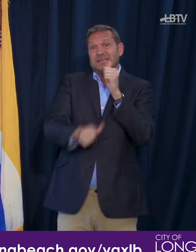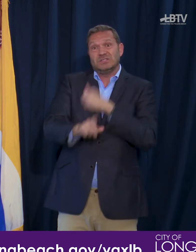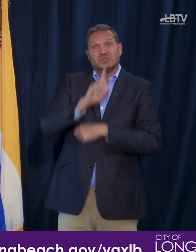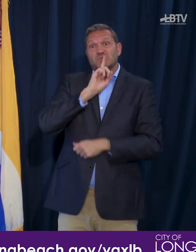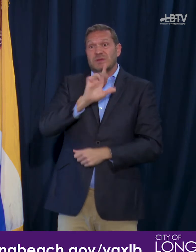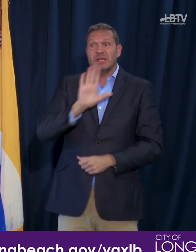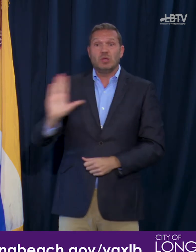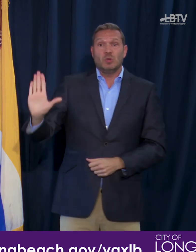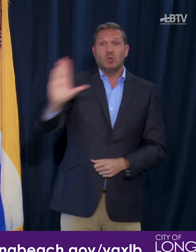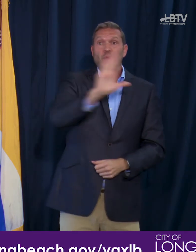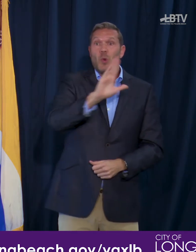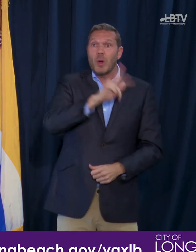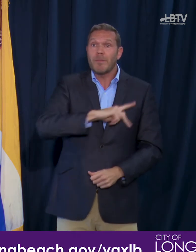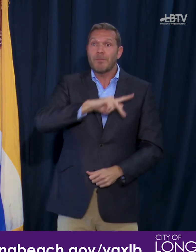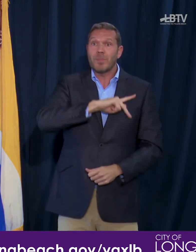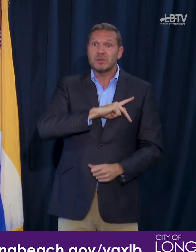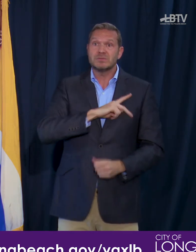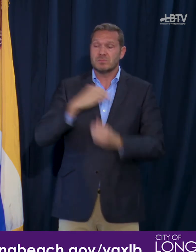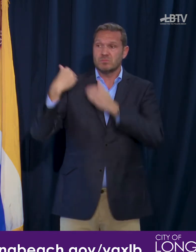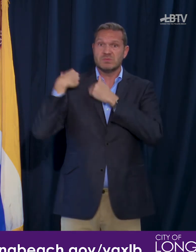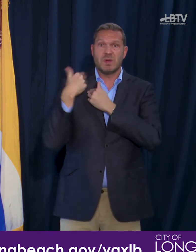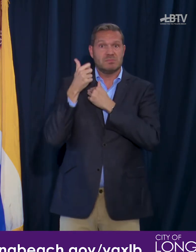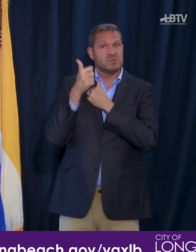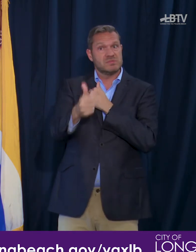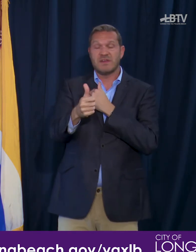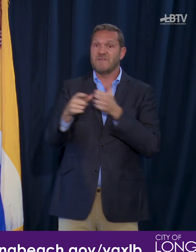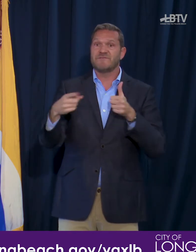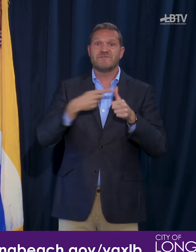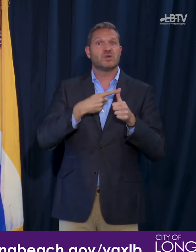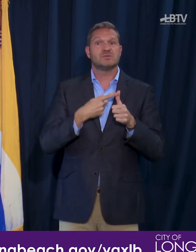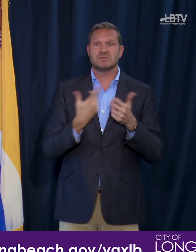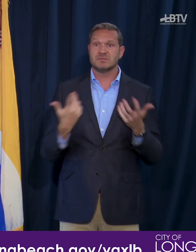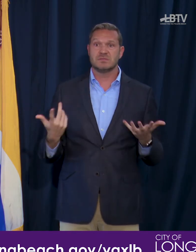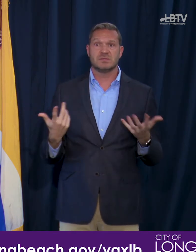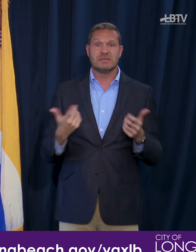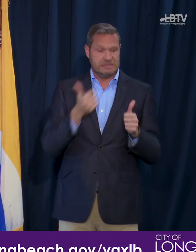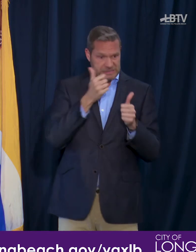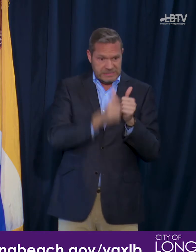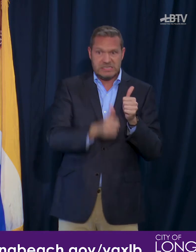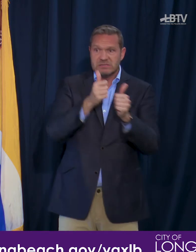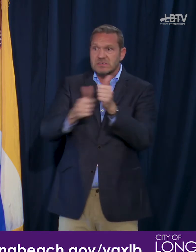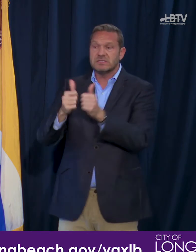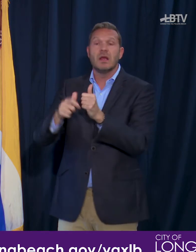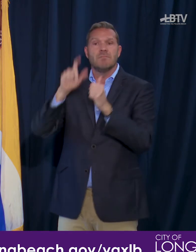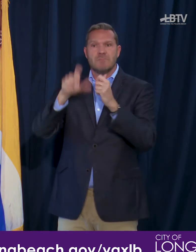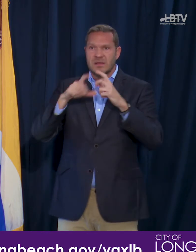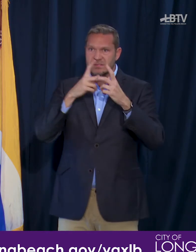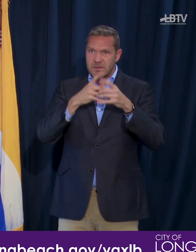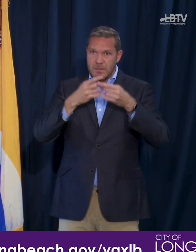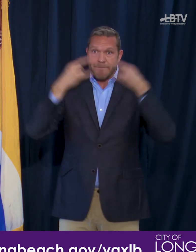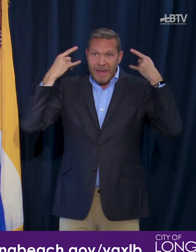So people also have to be responsible for themselves and wear masks and not gather in